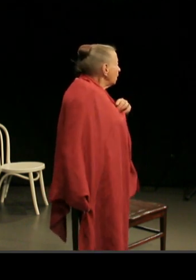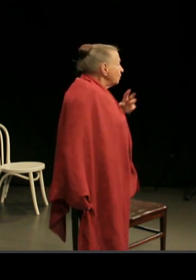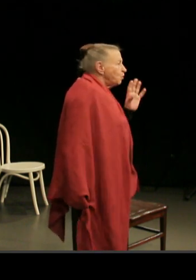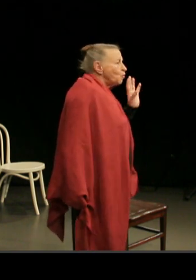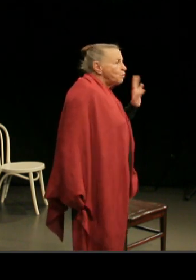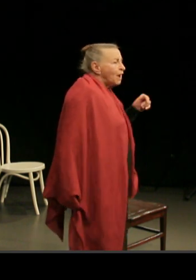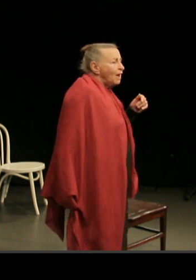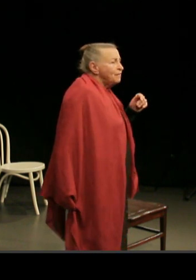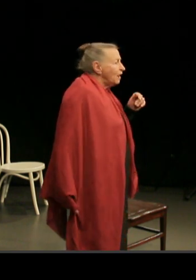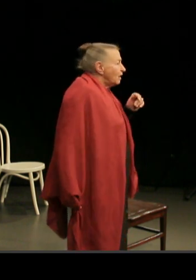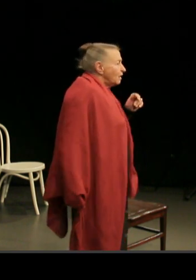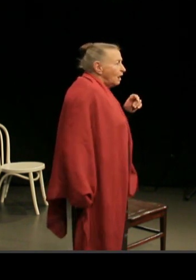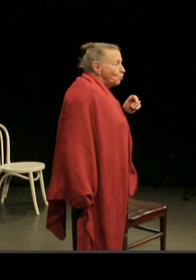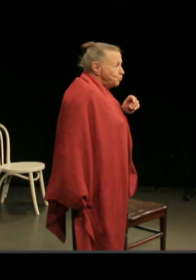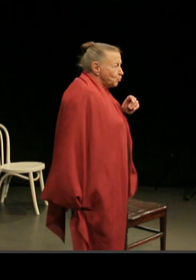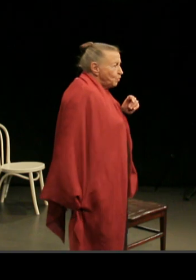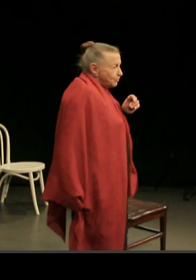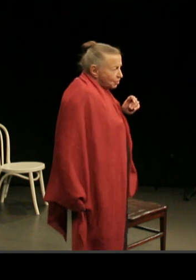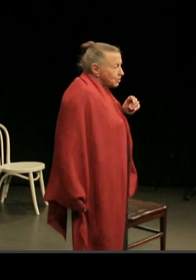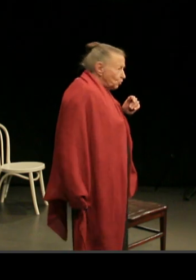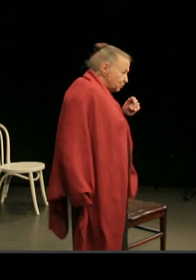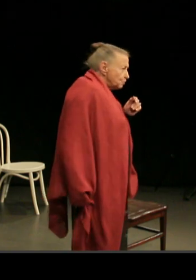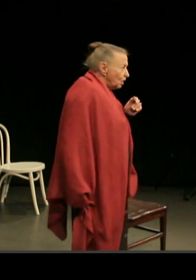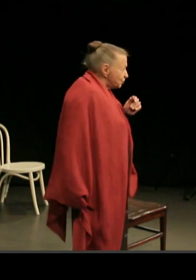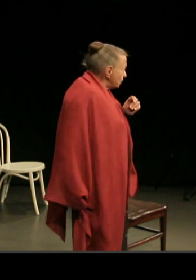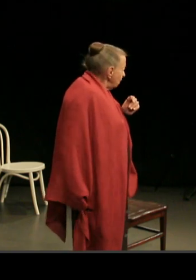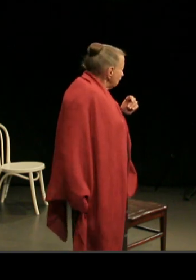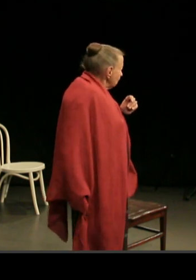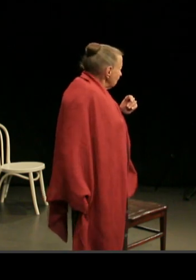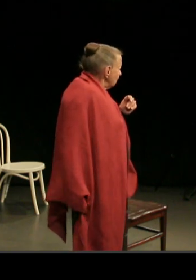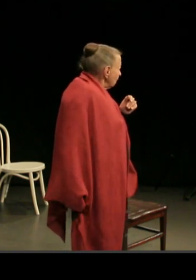but clothes make some things smaller, some things bigger.